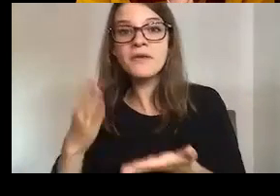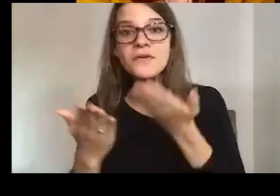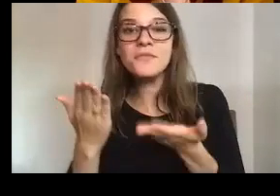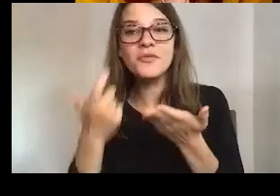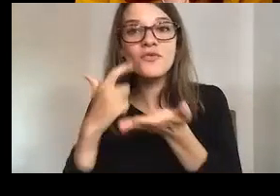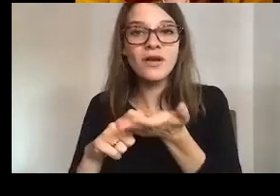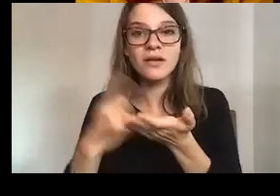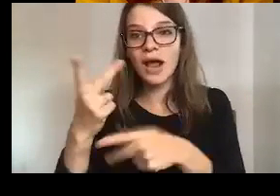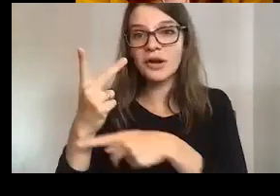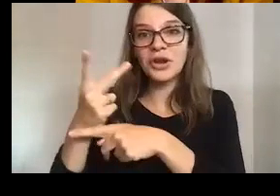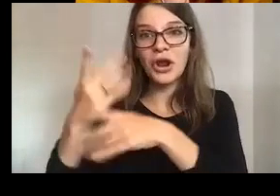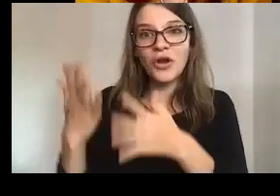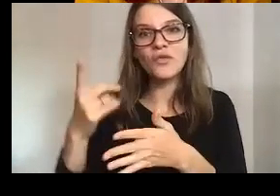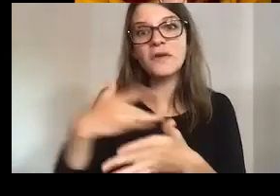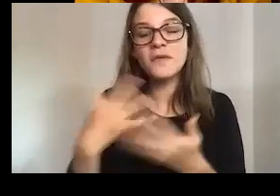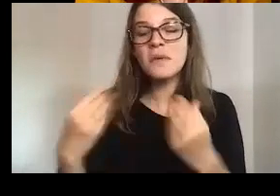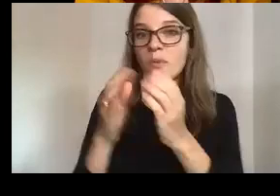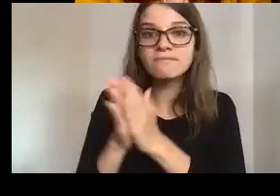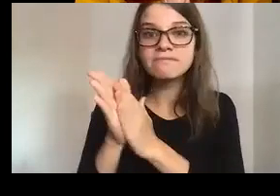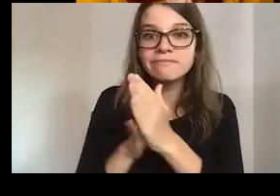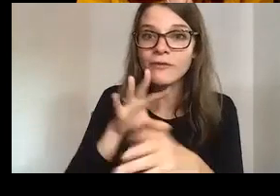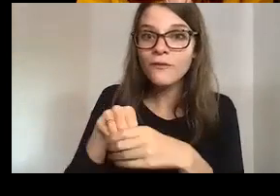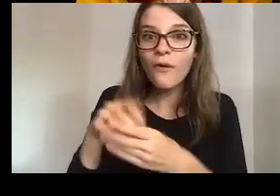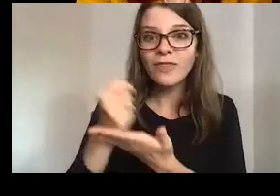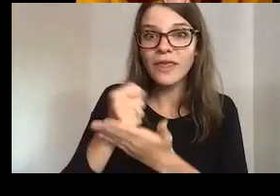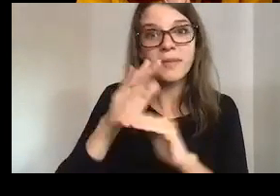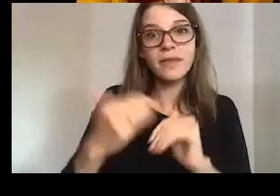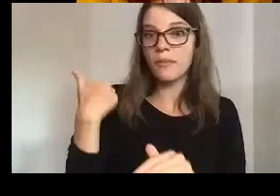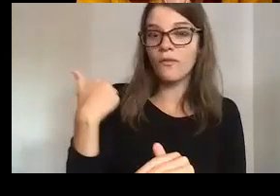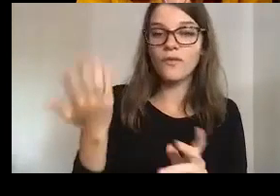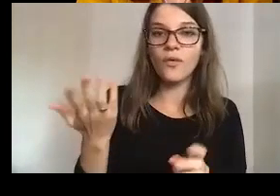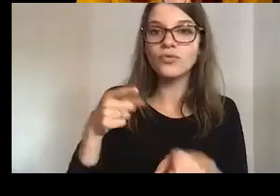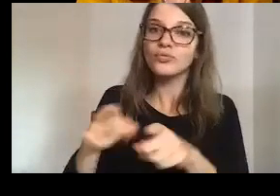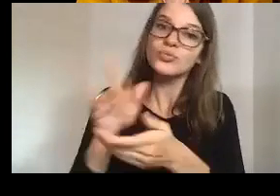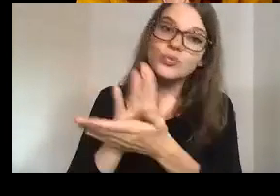caregiver you may feel more involved in therapies than you were before so at school maybe they were